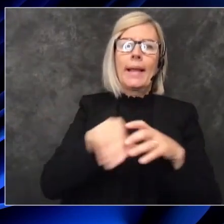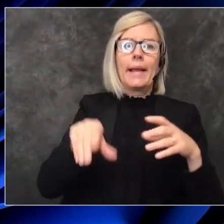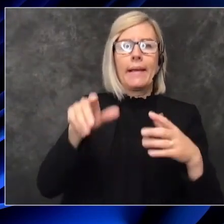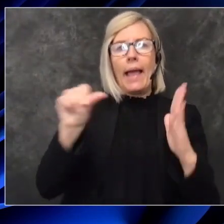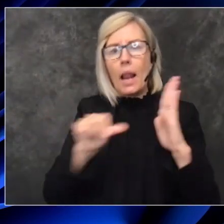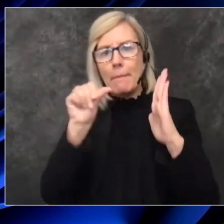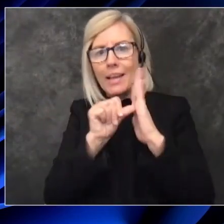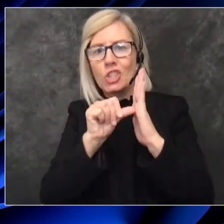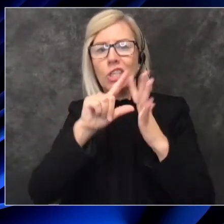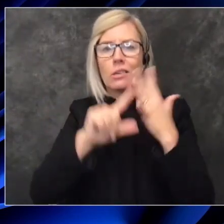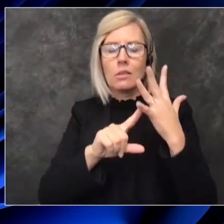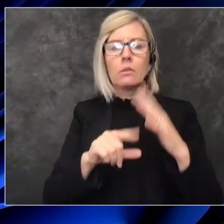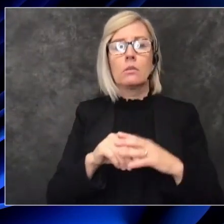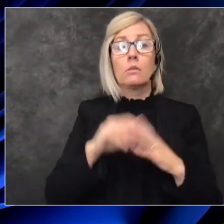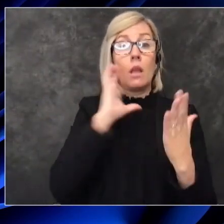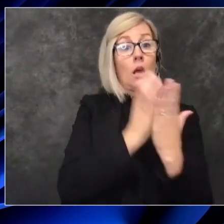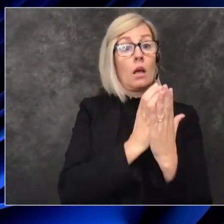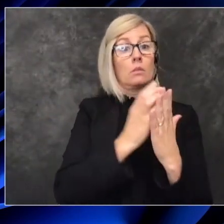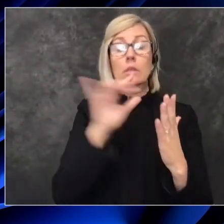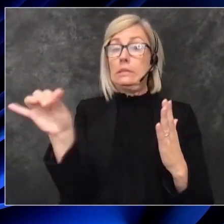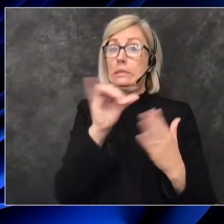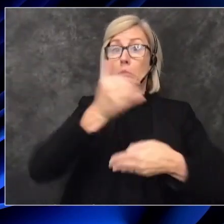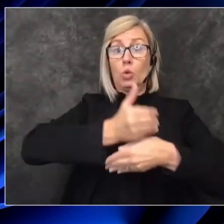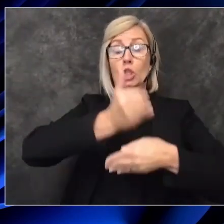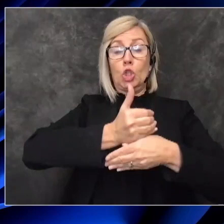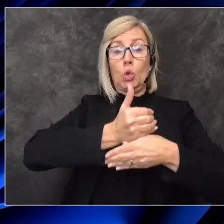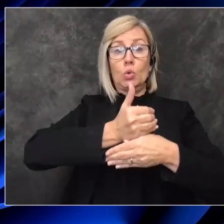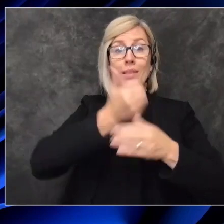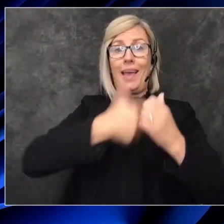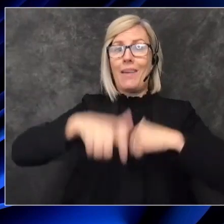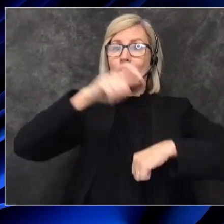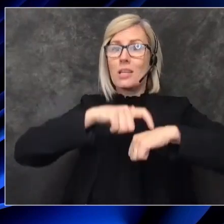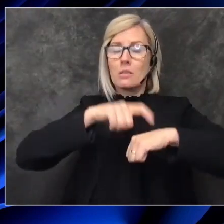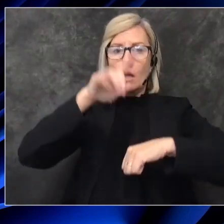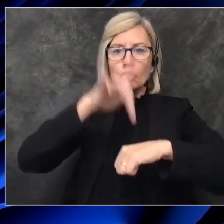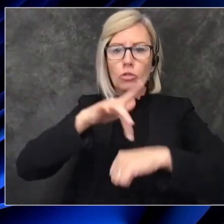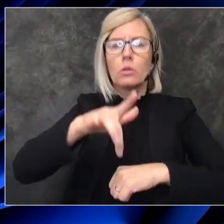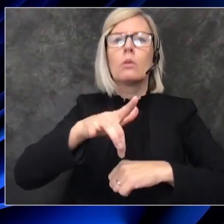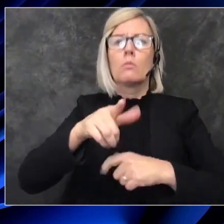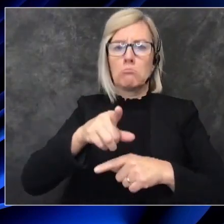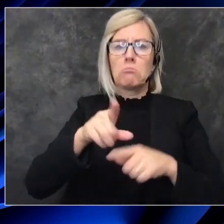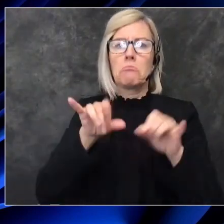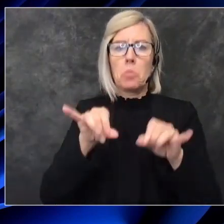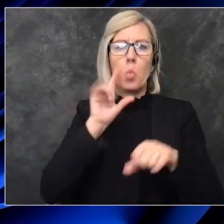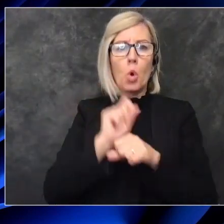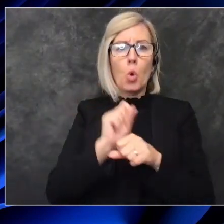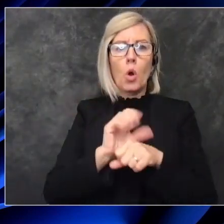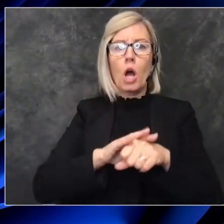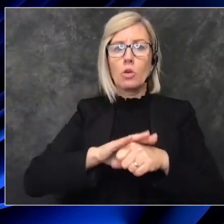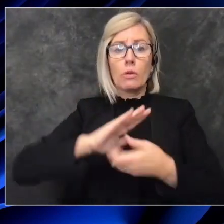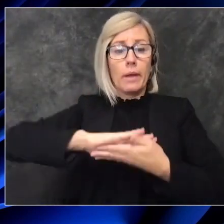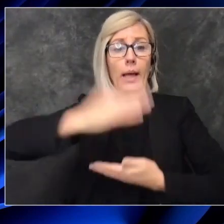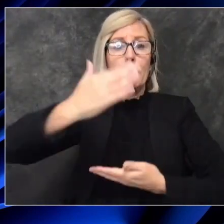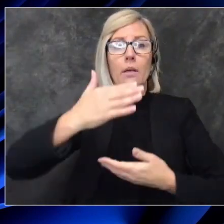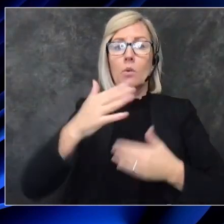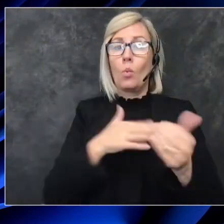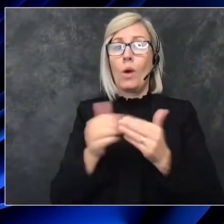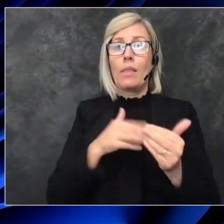Now it's the same windows. Every touch interaction will work on your laptop whether or not the screen detaches